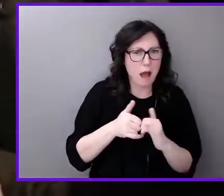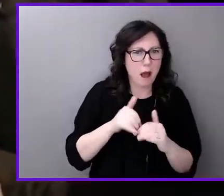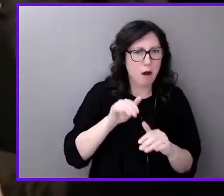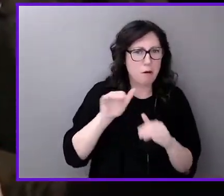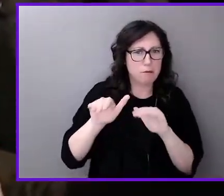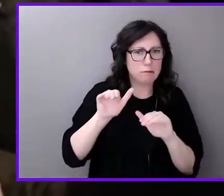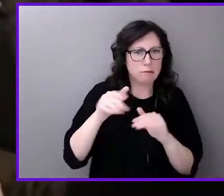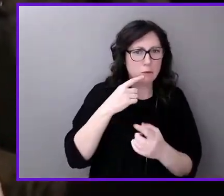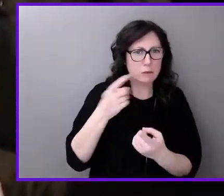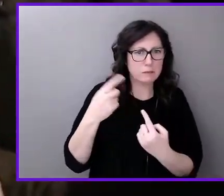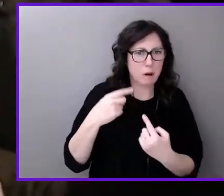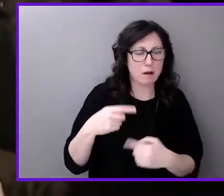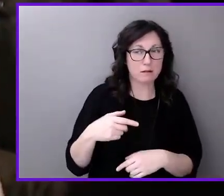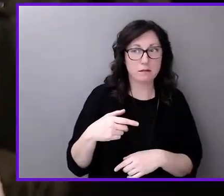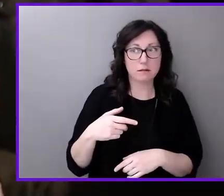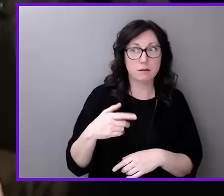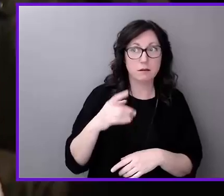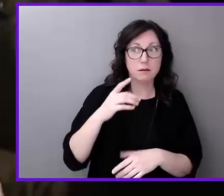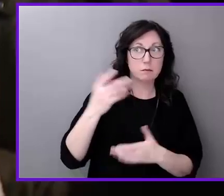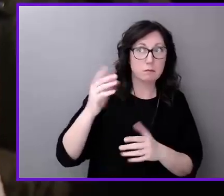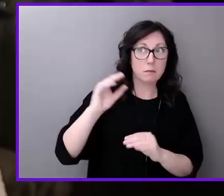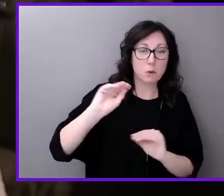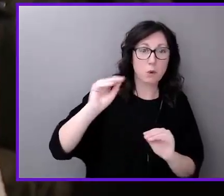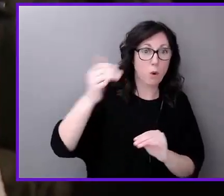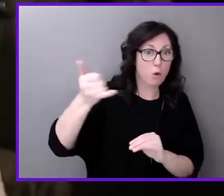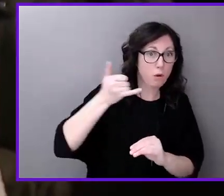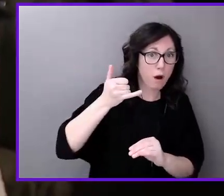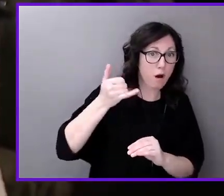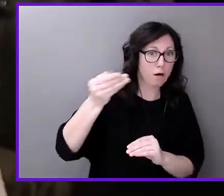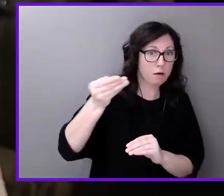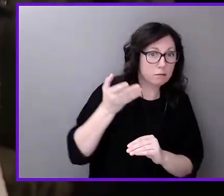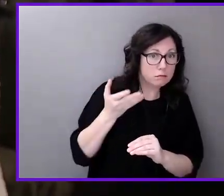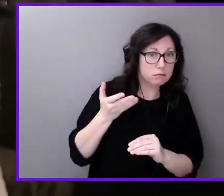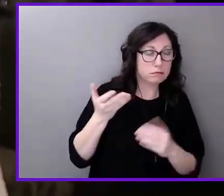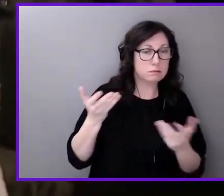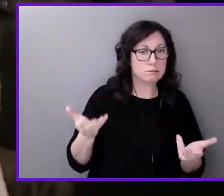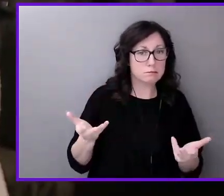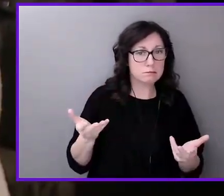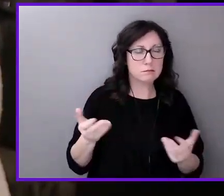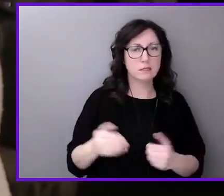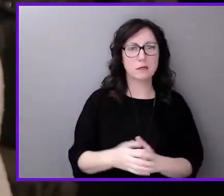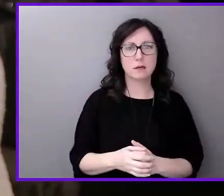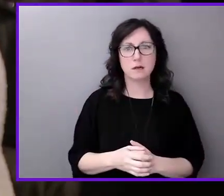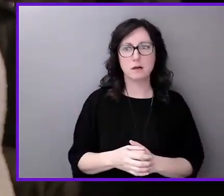Nobody is calling me back. And so I was wondering because I love